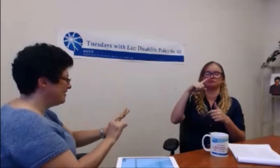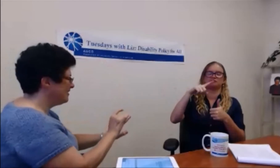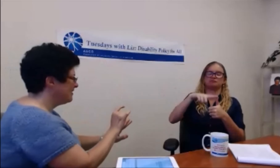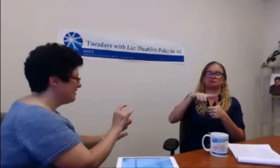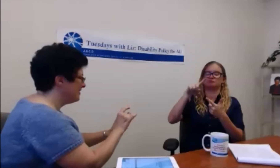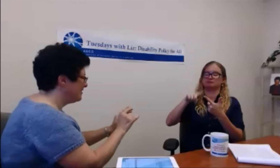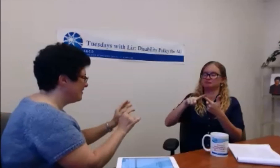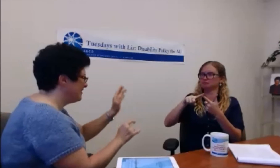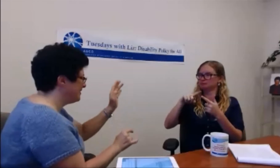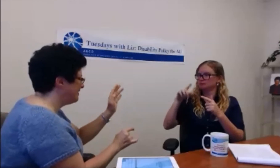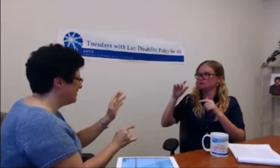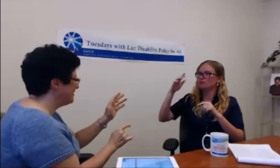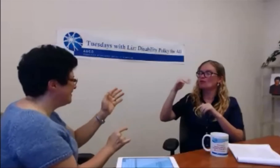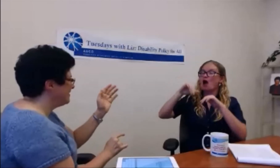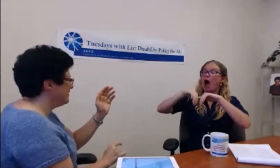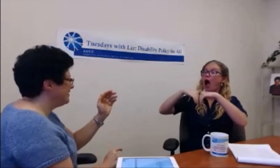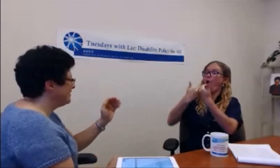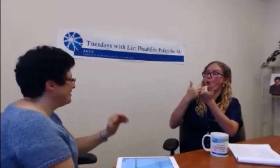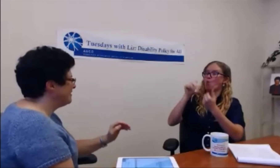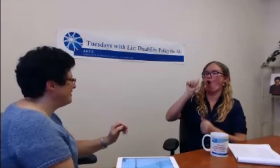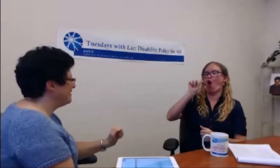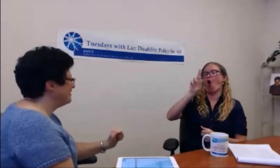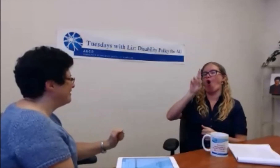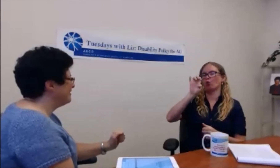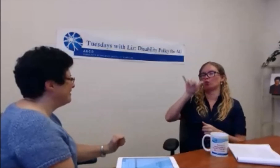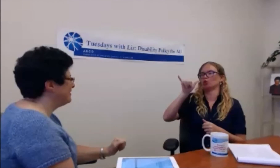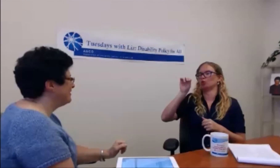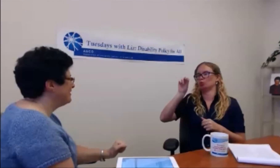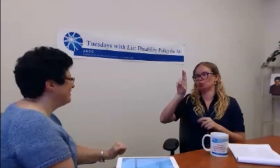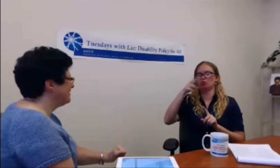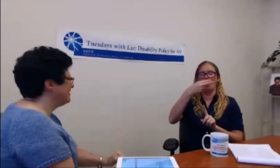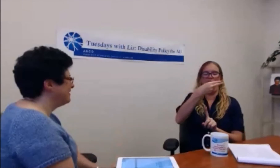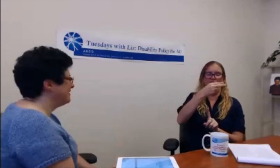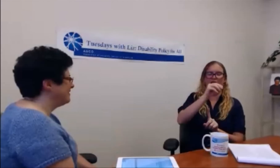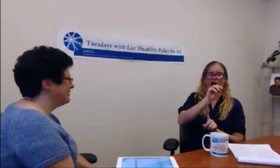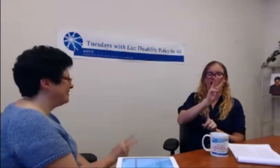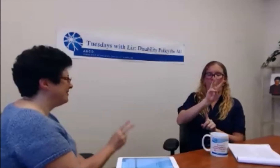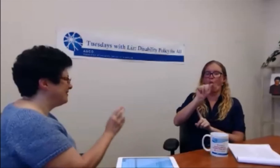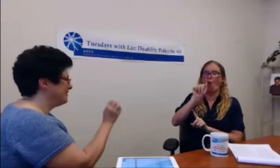either of those two. The second one would be , H..O..W..A..R…E..Y..O..U.. or H..O.W..I..S..G..O..I..N..G..